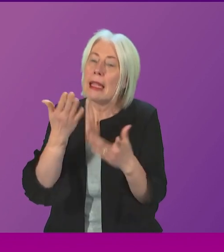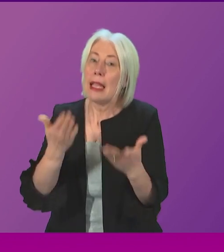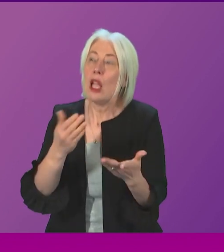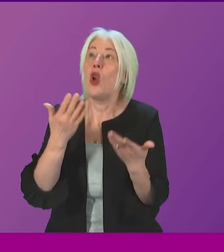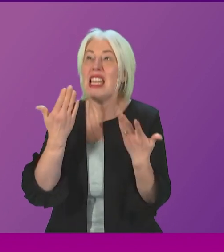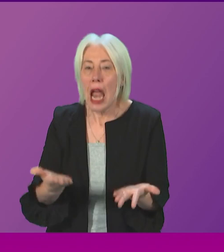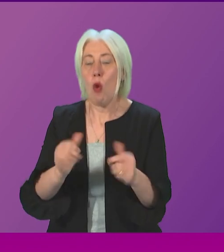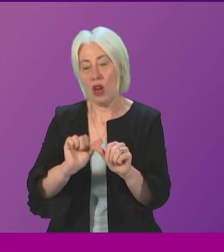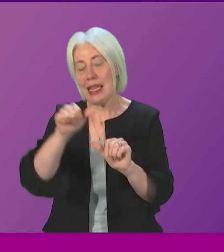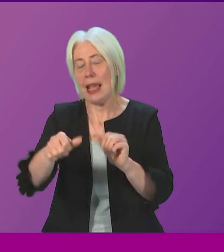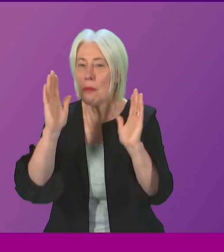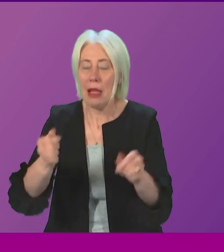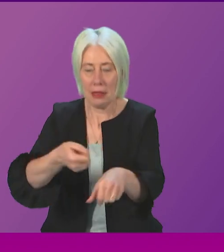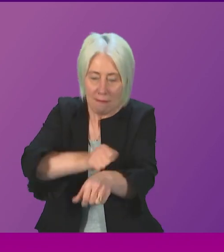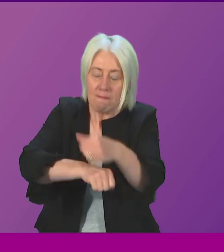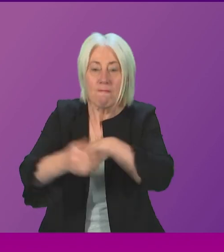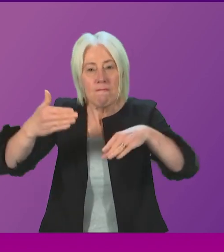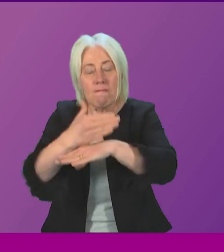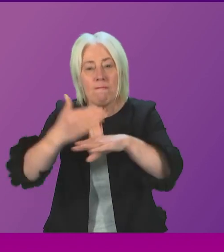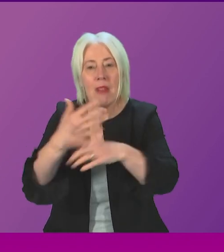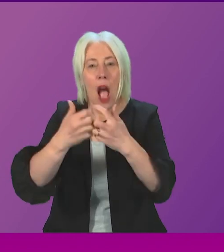see action to dismantle those barriers.